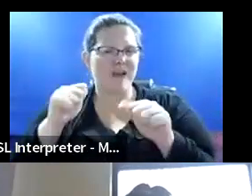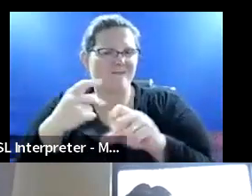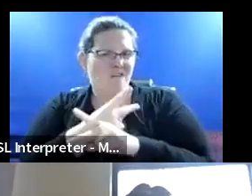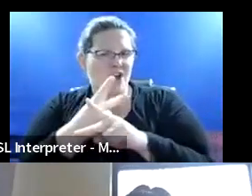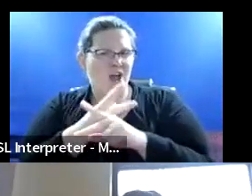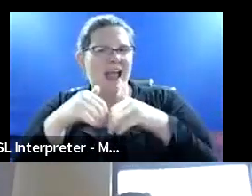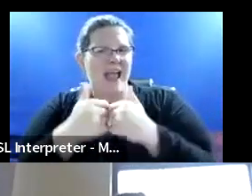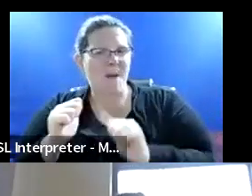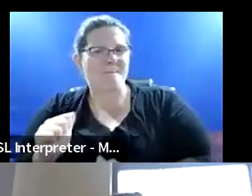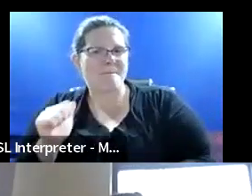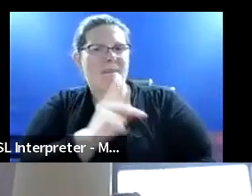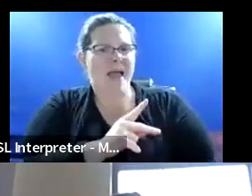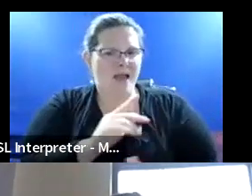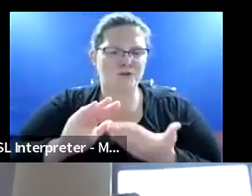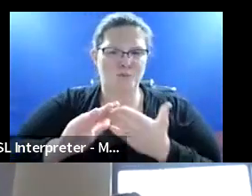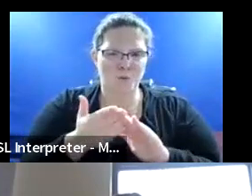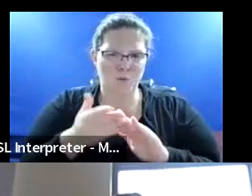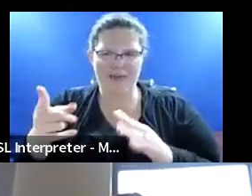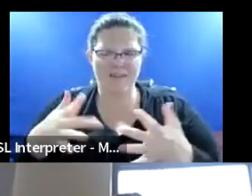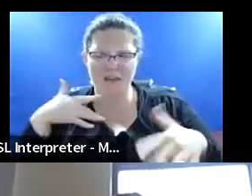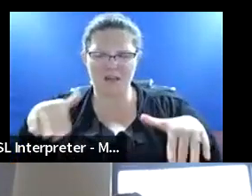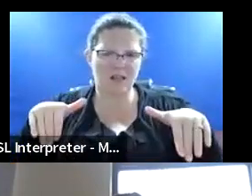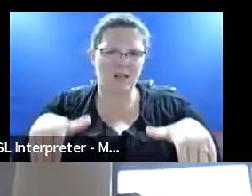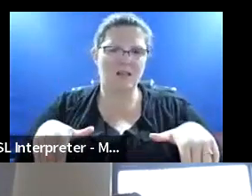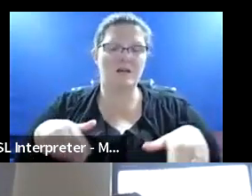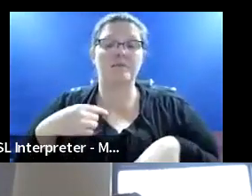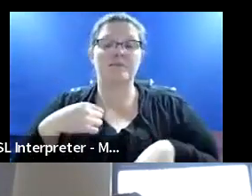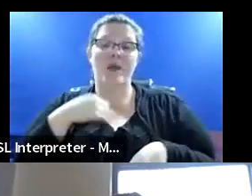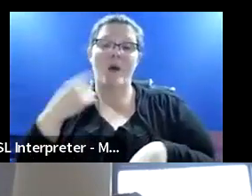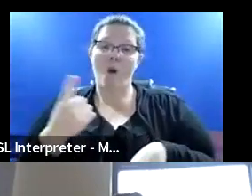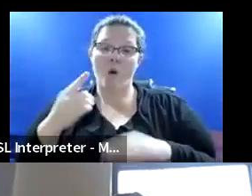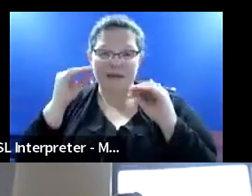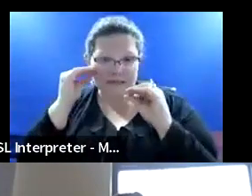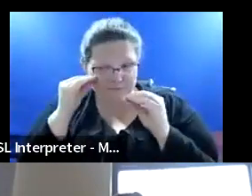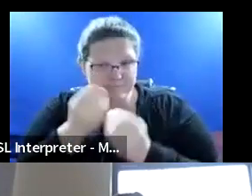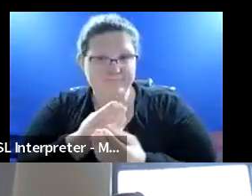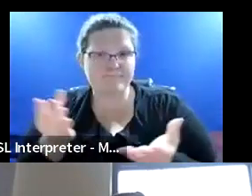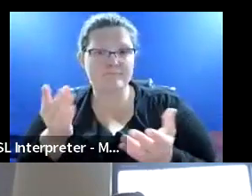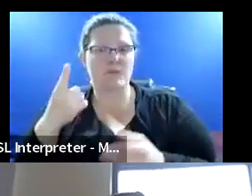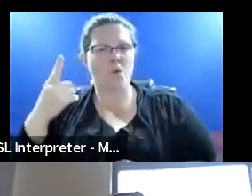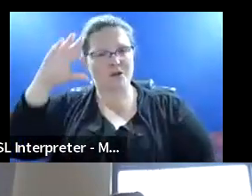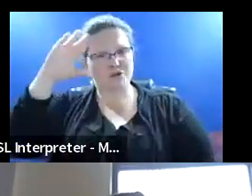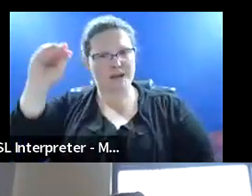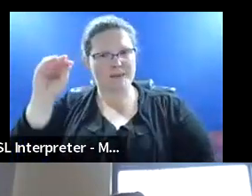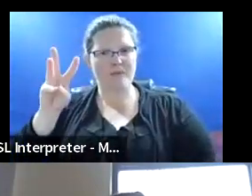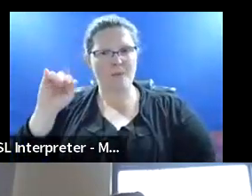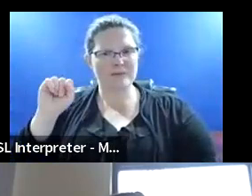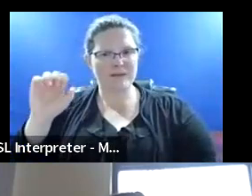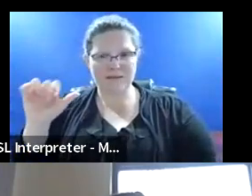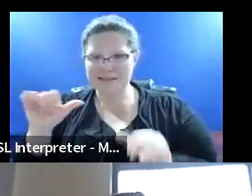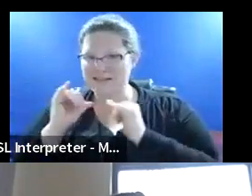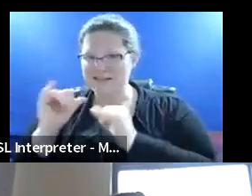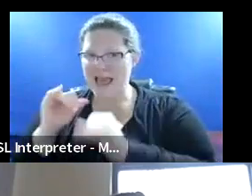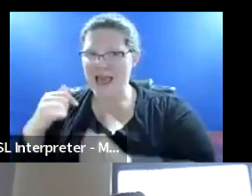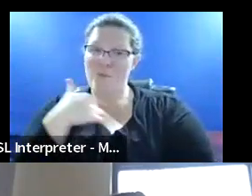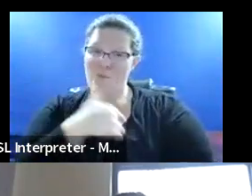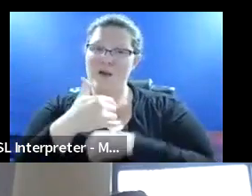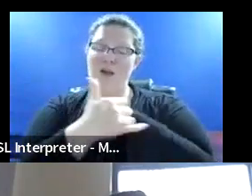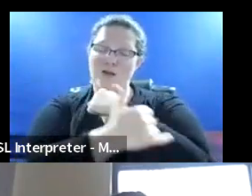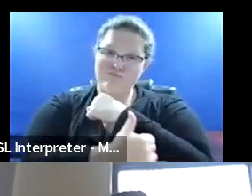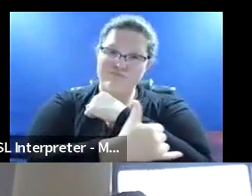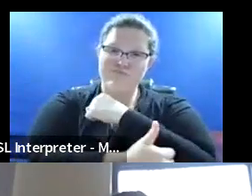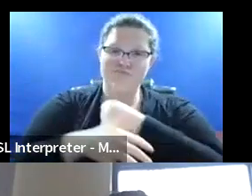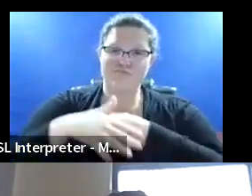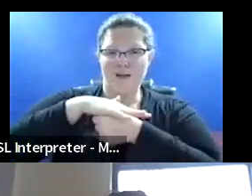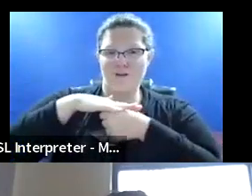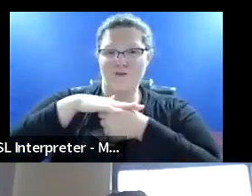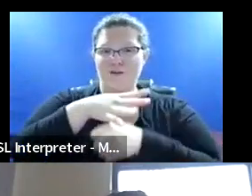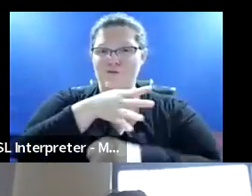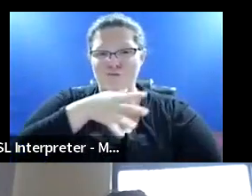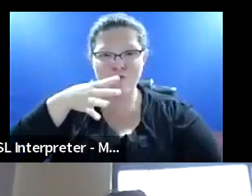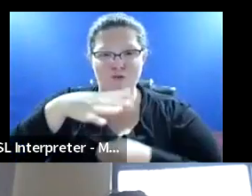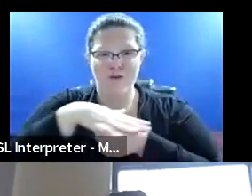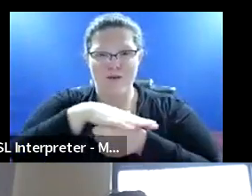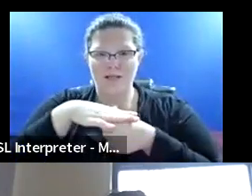I'VE TALKED TO GENTLEMEN WHO ARE FROM BOSTON. I'VE TALKED TO A FEW WHO ARE FROM ILLINOIS. SOME ARE FROM VIRGINIA.